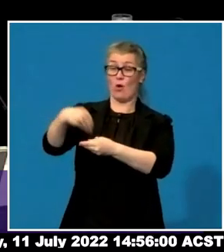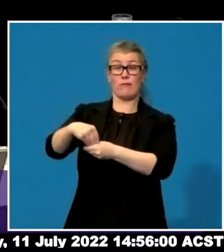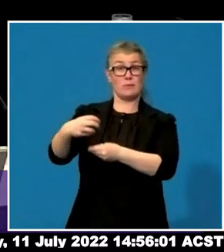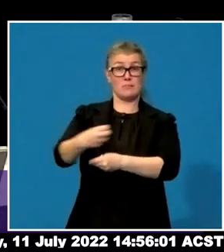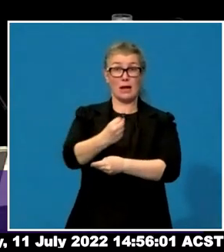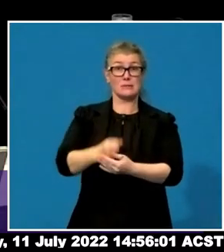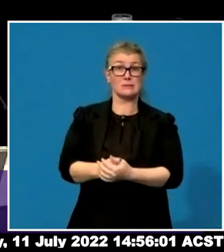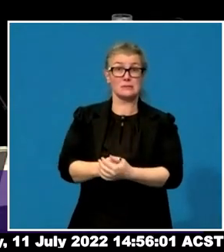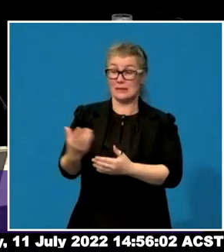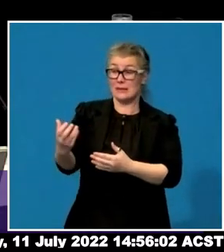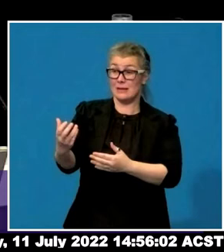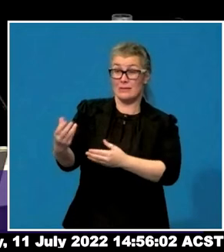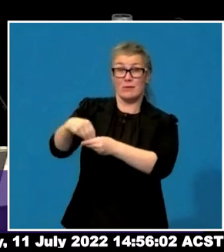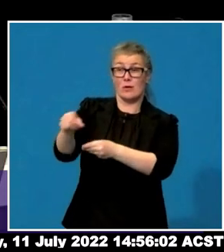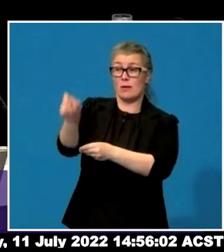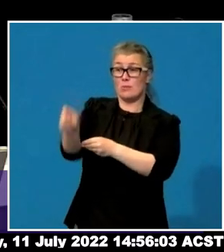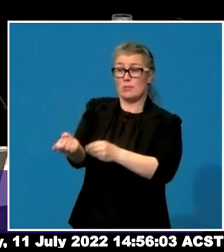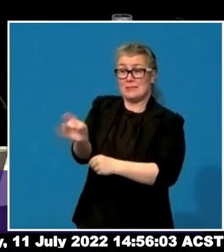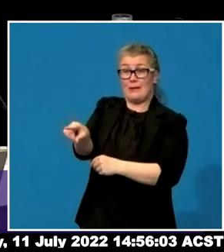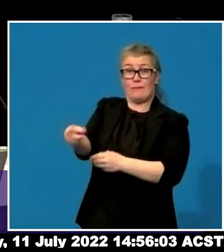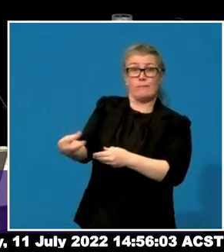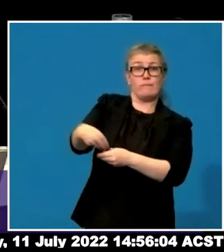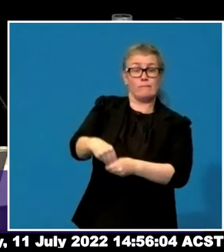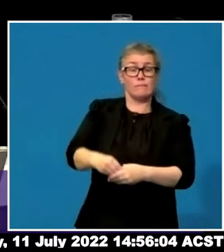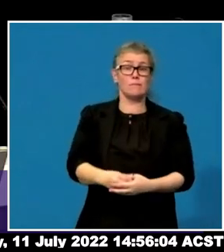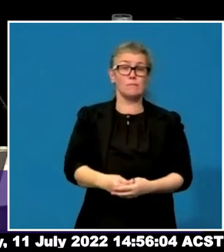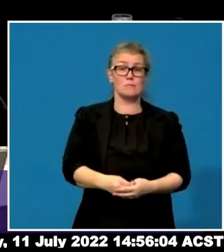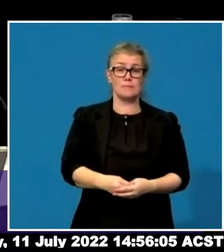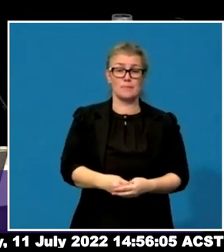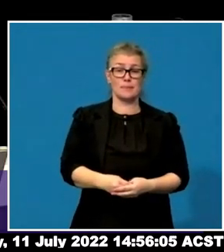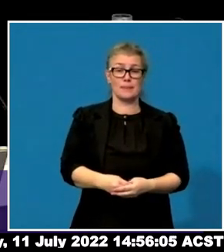Because often case management is coordinated and led by an